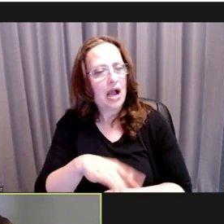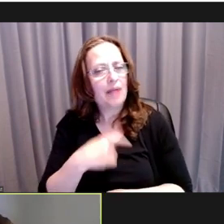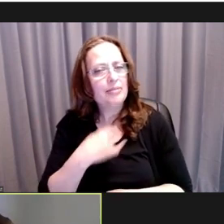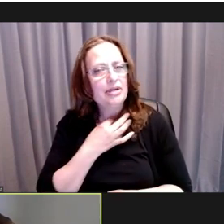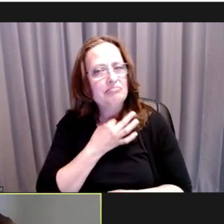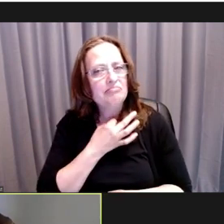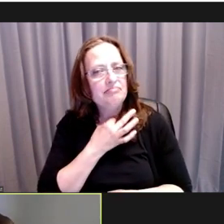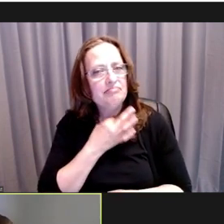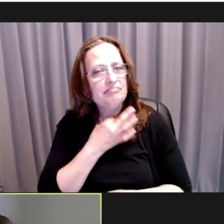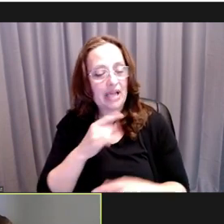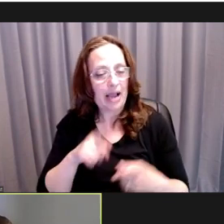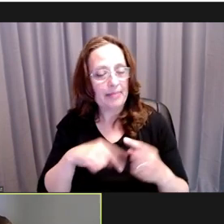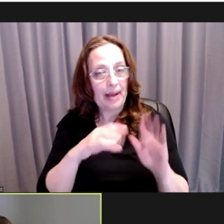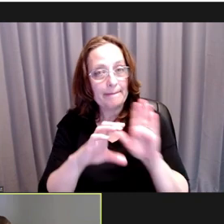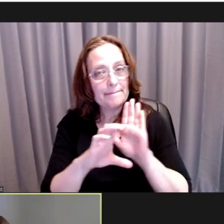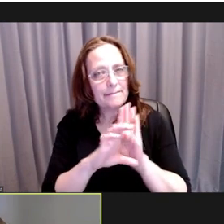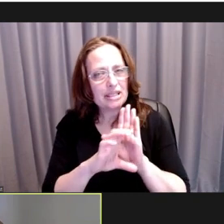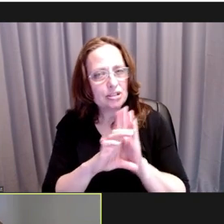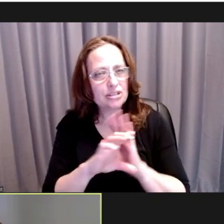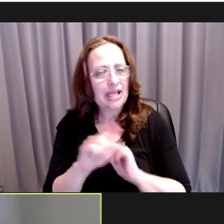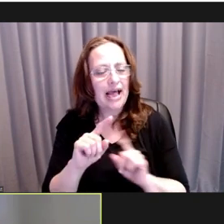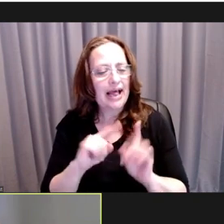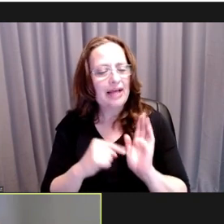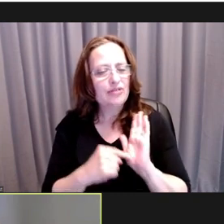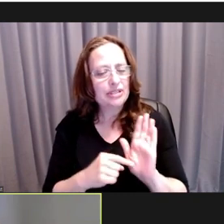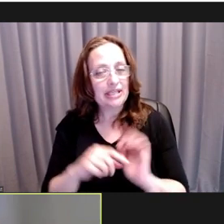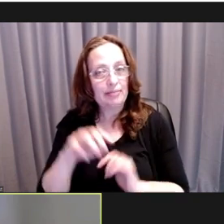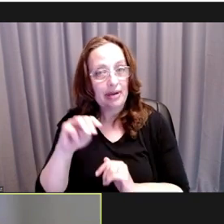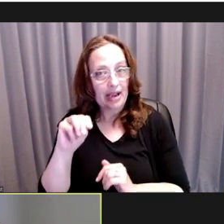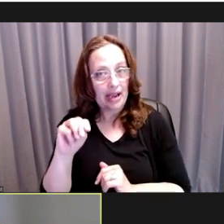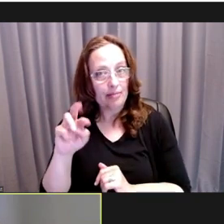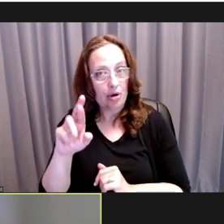always have to have an MRI or CAT scan when your child is diagnosed with a hearing loss?